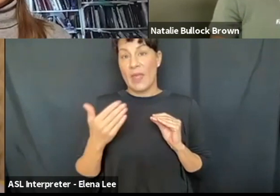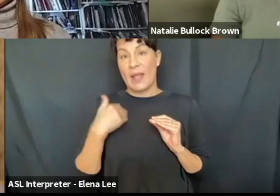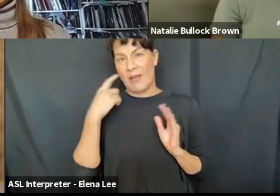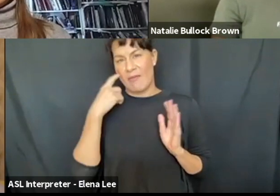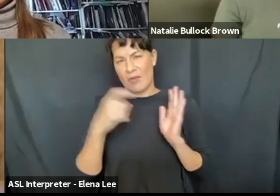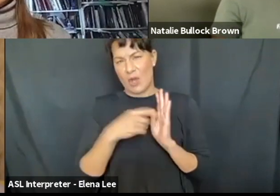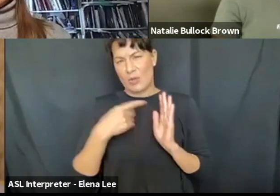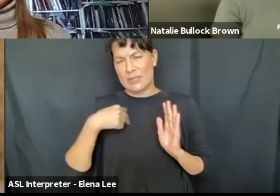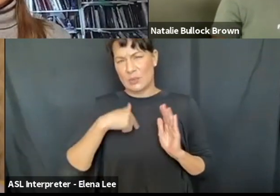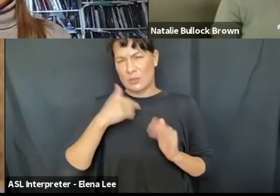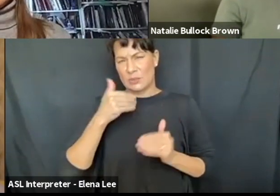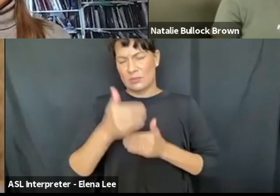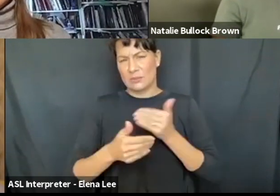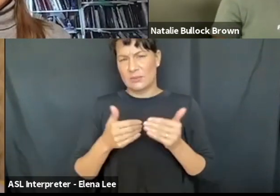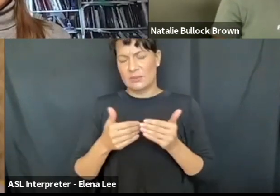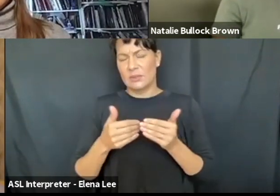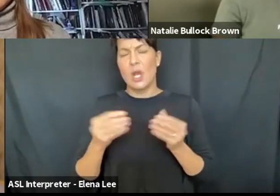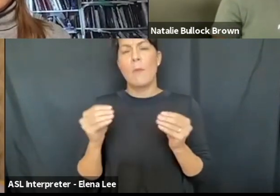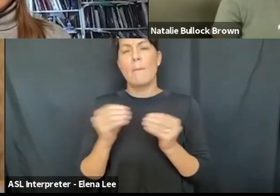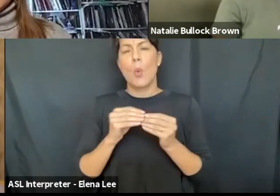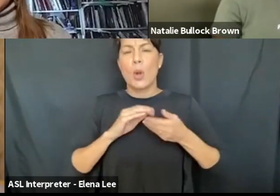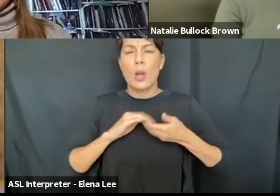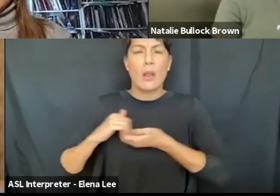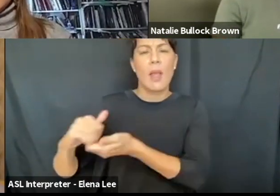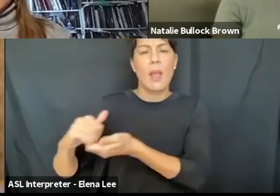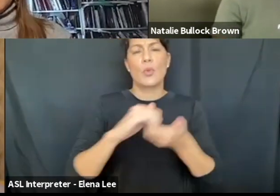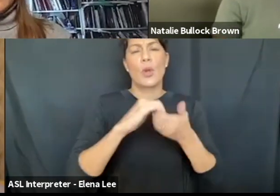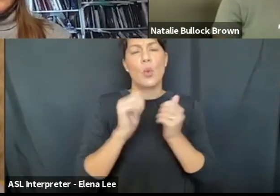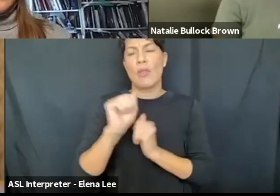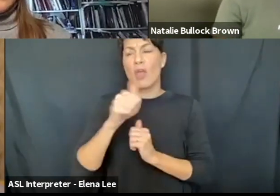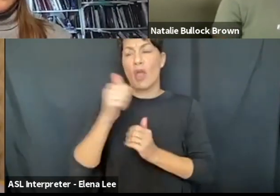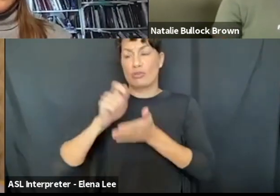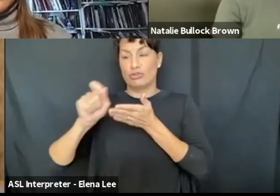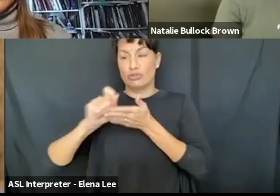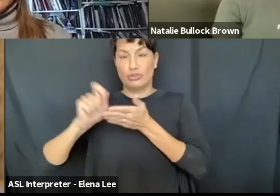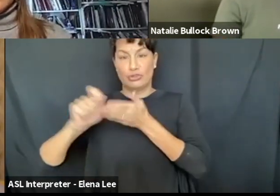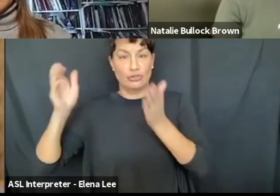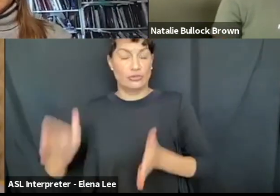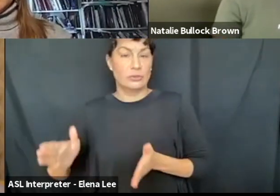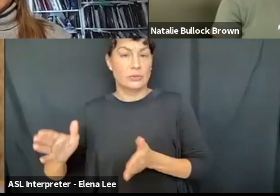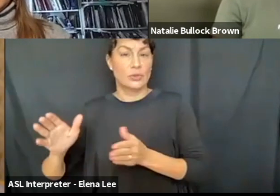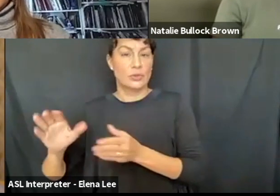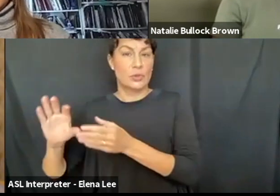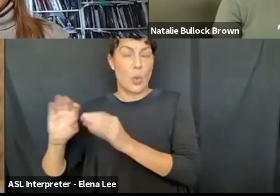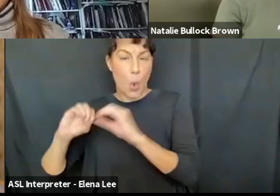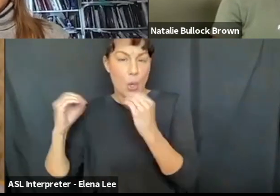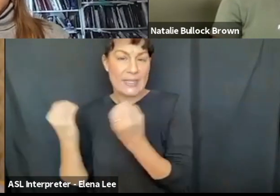is collaborating with other journalism organizations so that we're not competing for stories